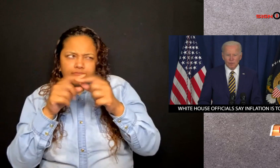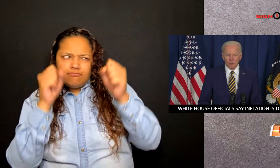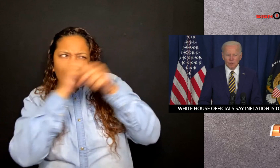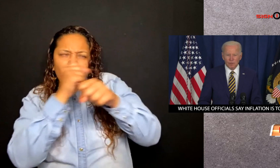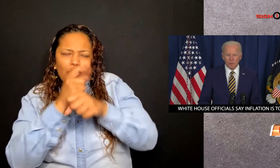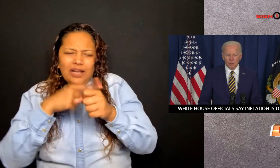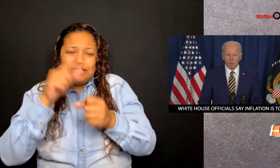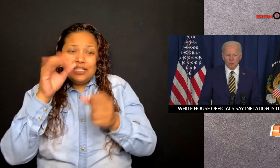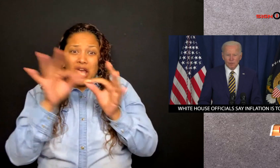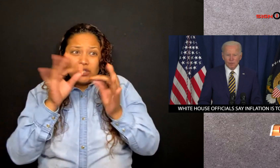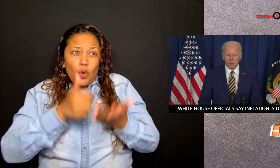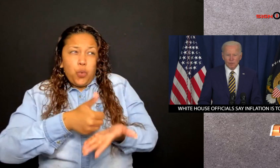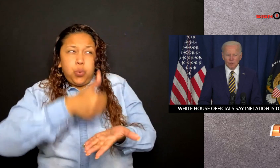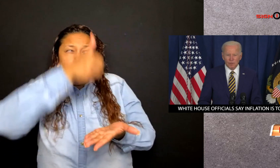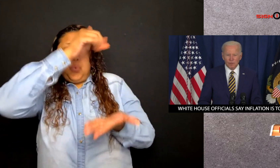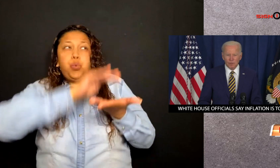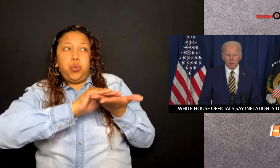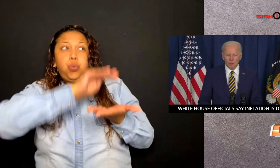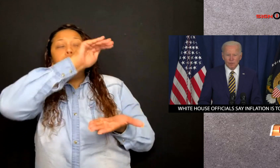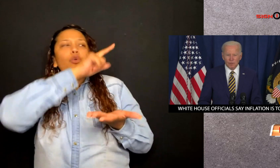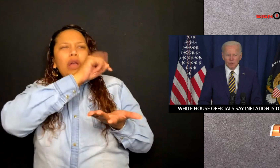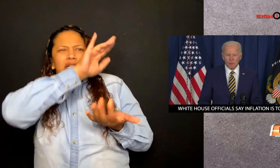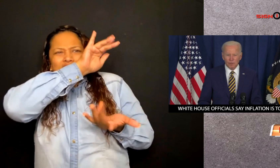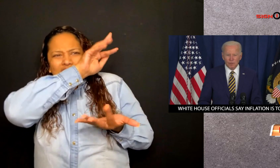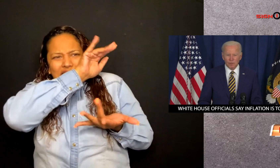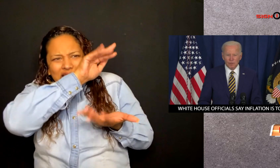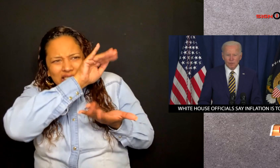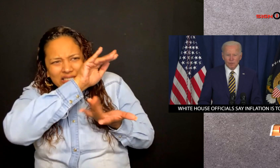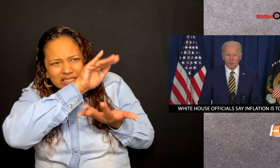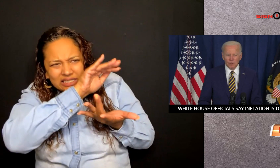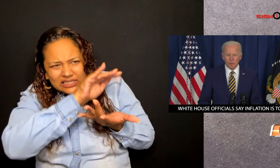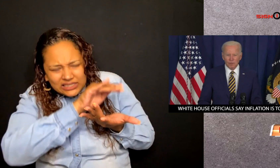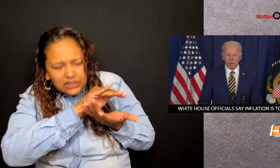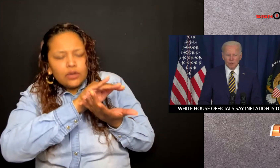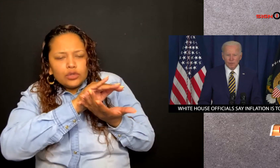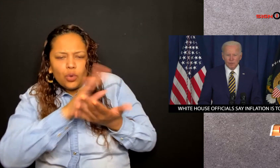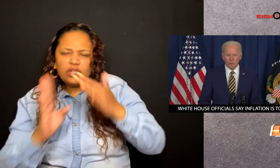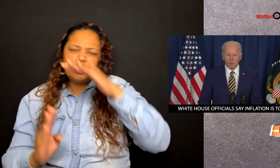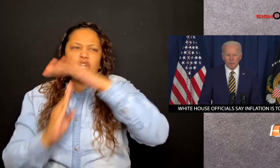transportation secretary Pete Buttigieg says the White House considers fighting inflation